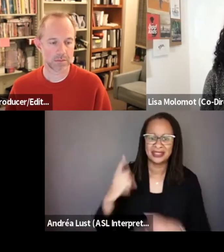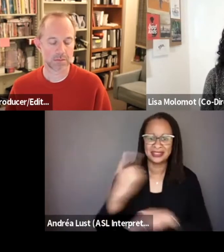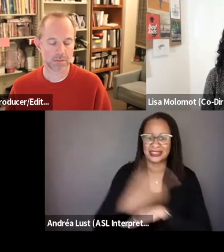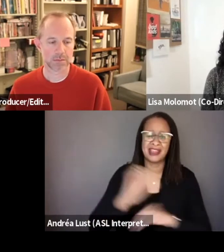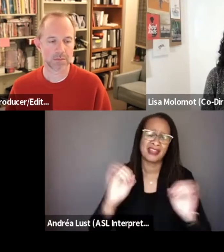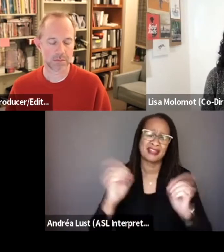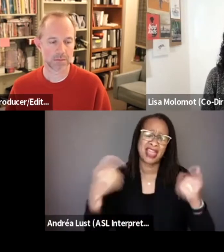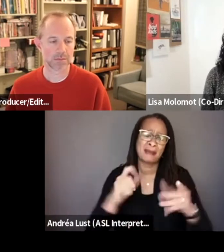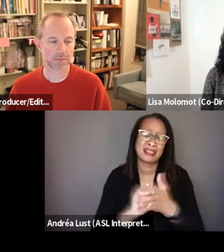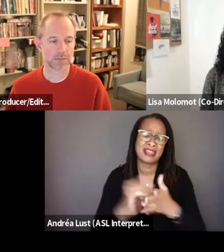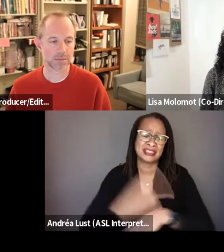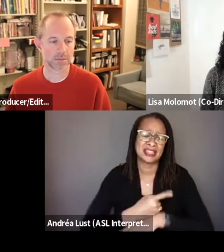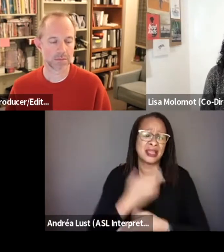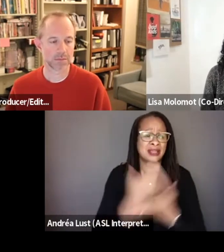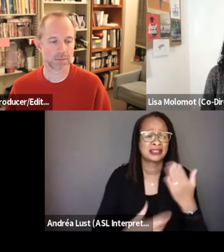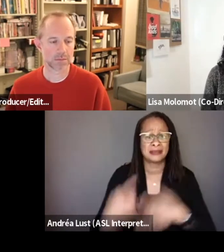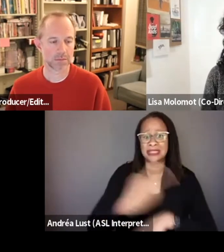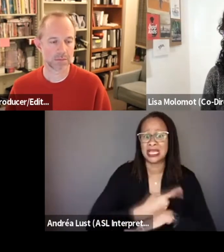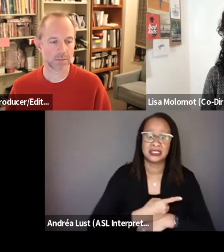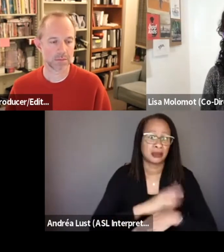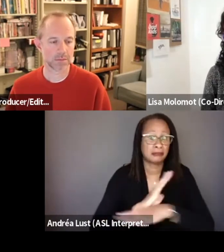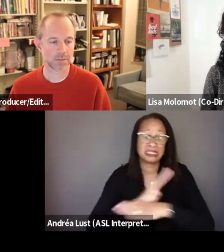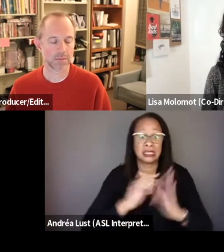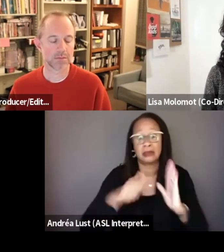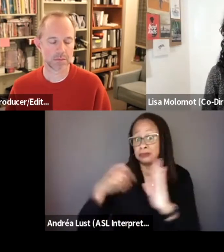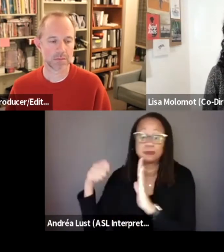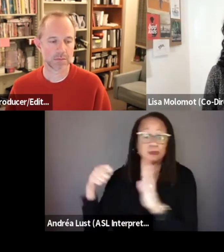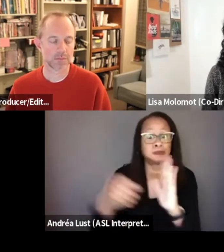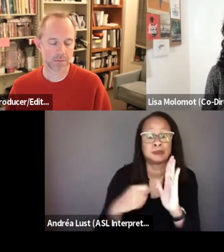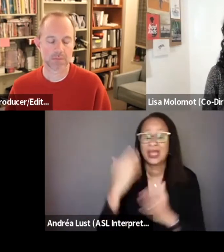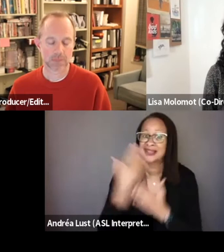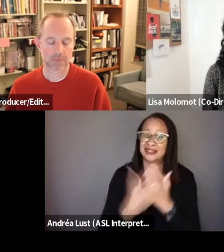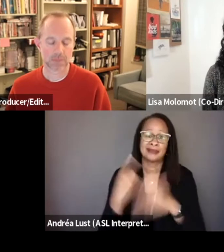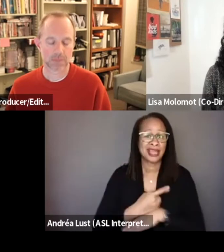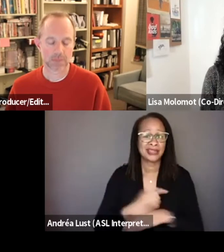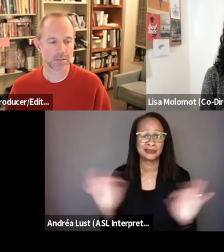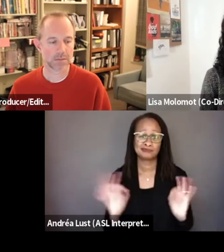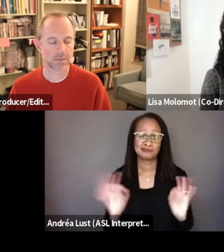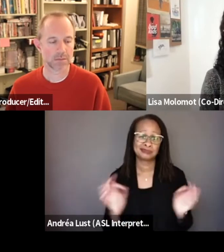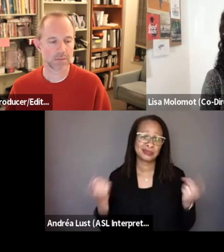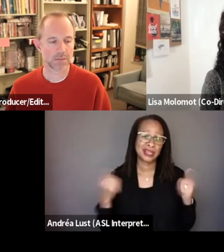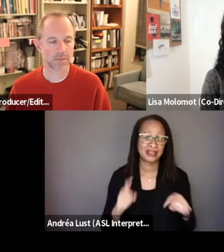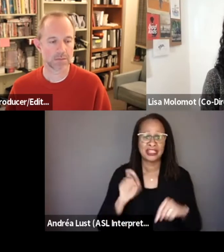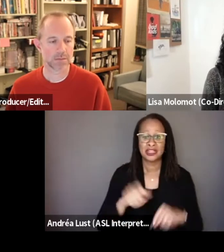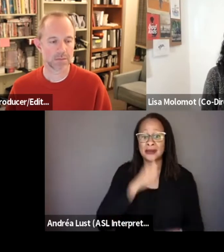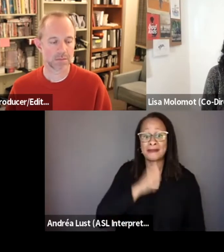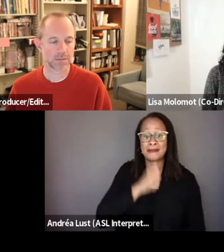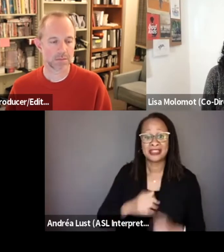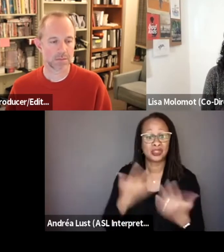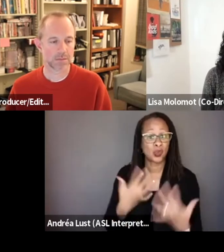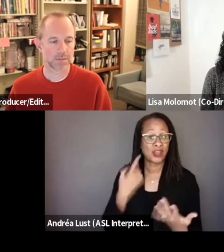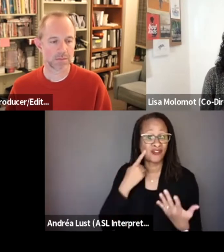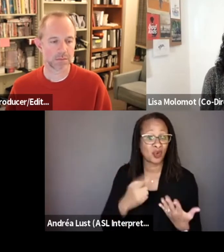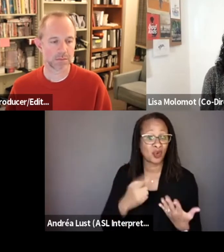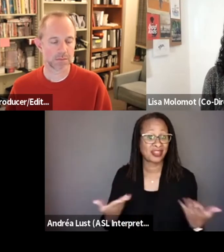Like some days are of shooting are good, some aren't, and we just have to be patient and wait for things to happen and,